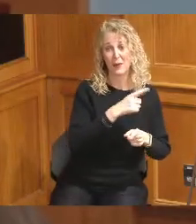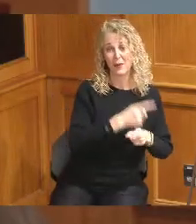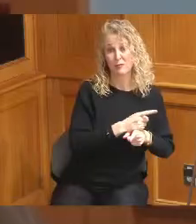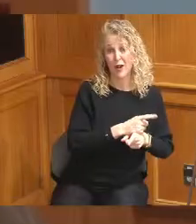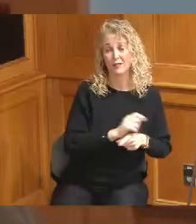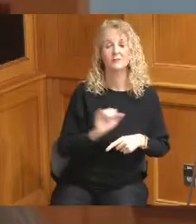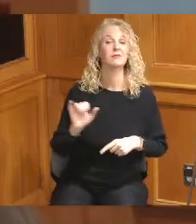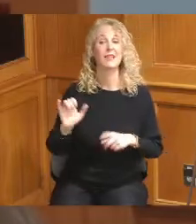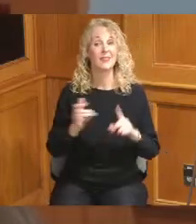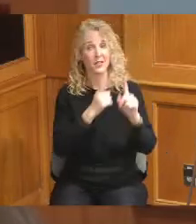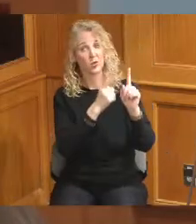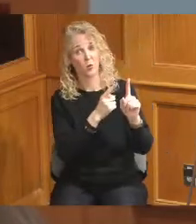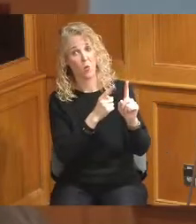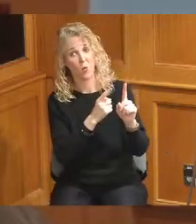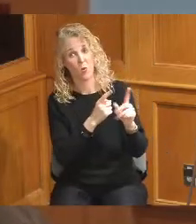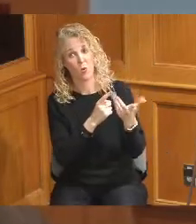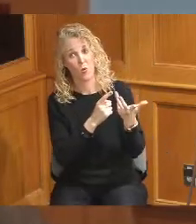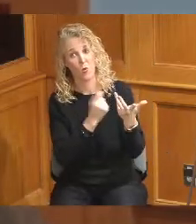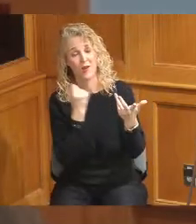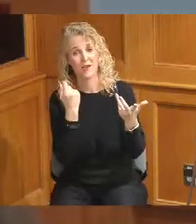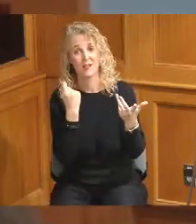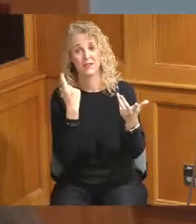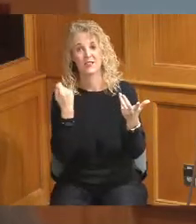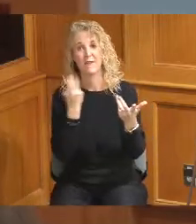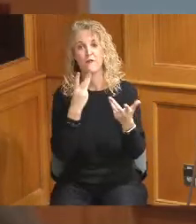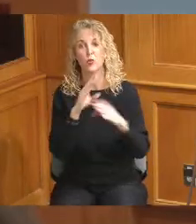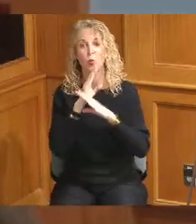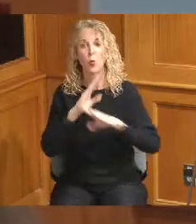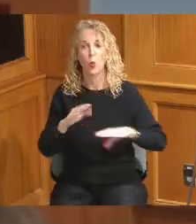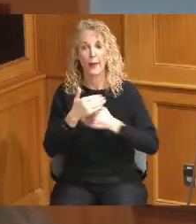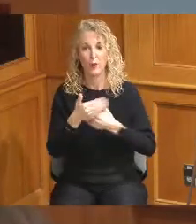in addition to that there's a series of several chir rooms one of the things that we don't have